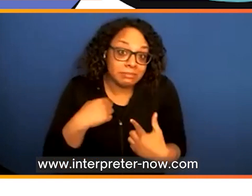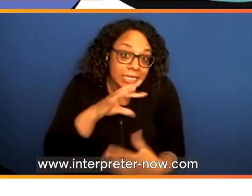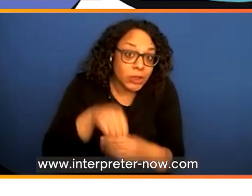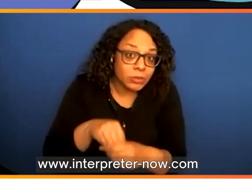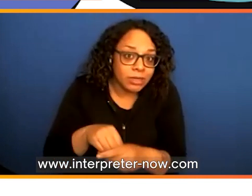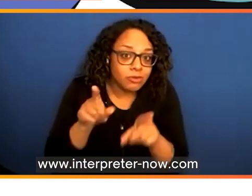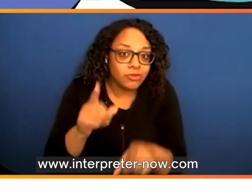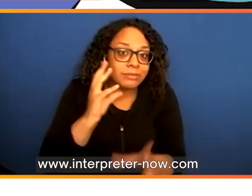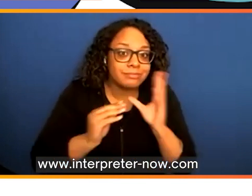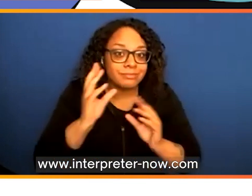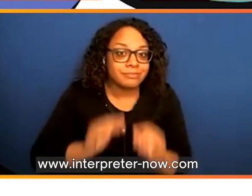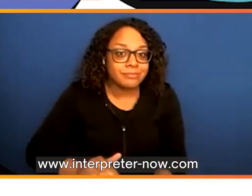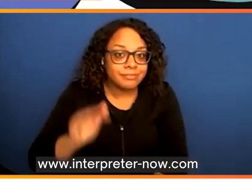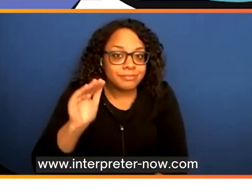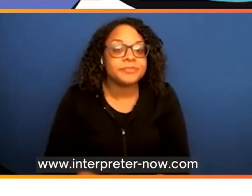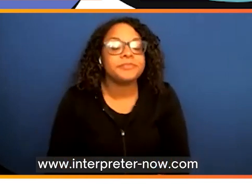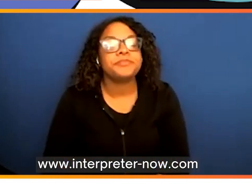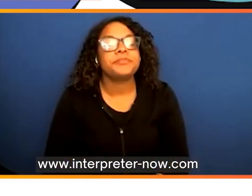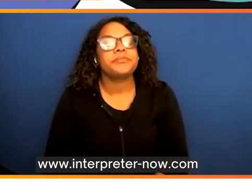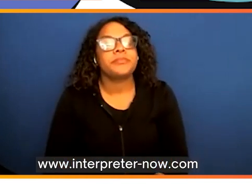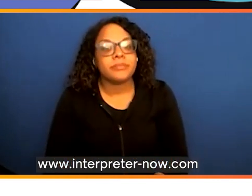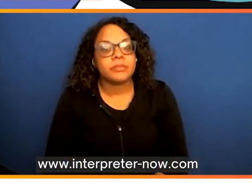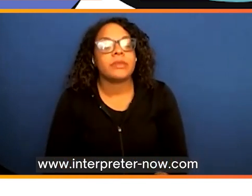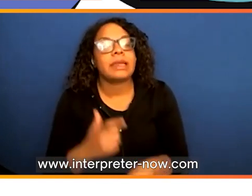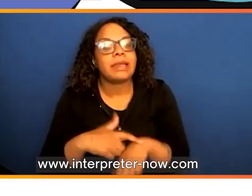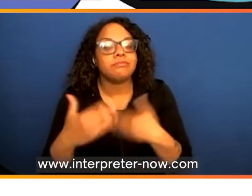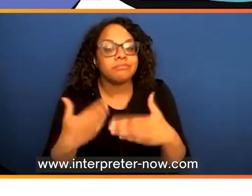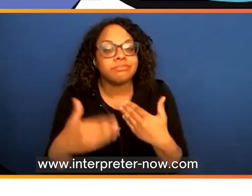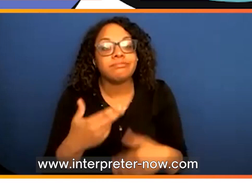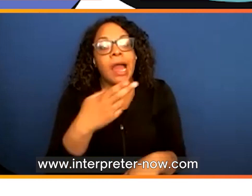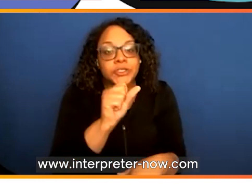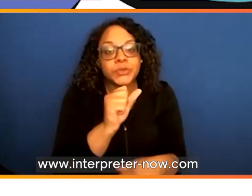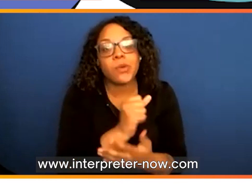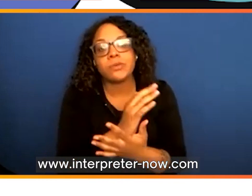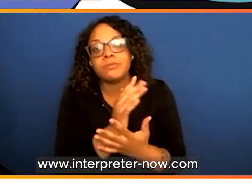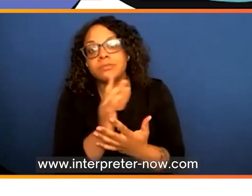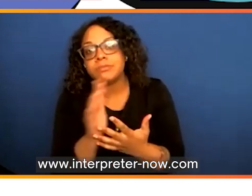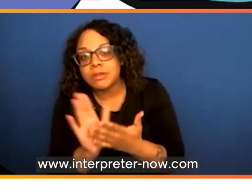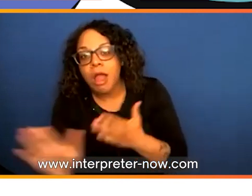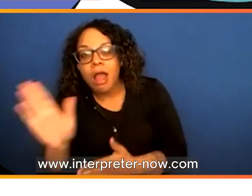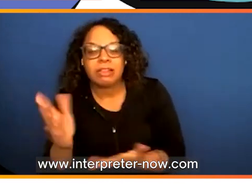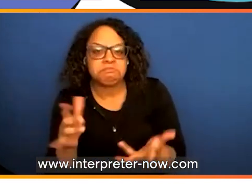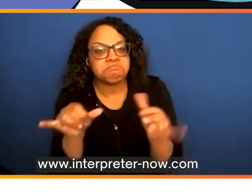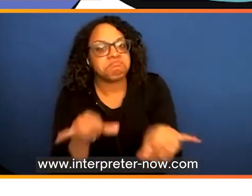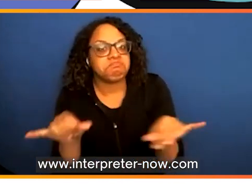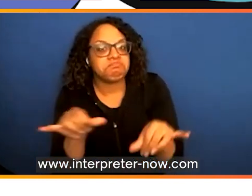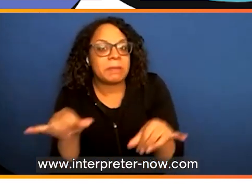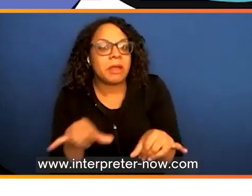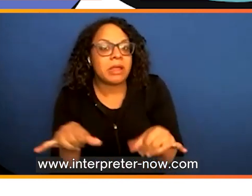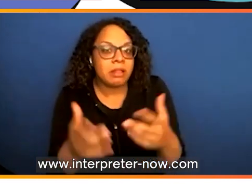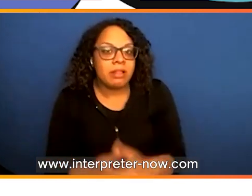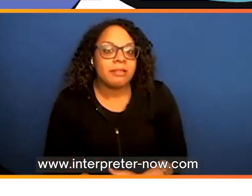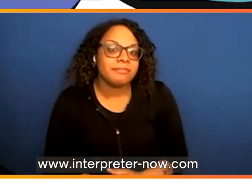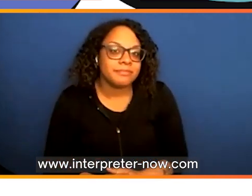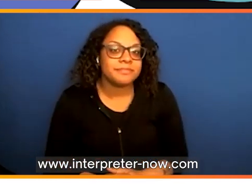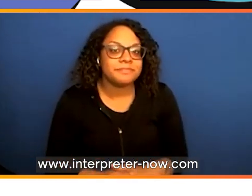younger years. Fast forward through high school and college, pretty stereotypical guy, if